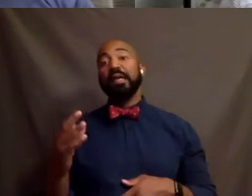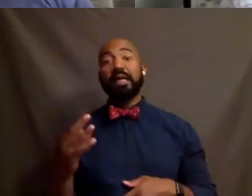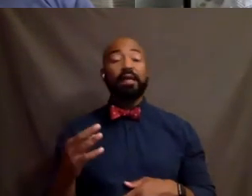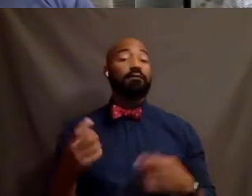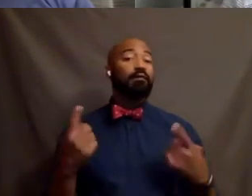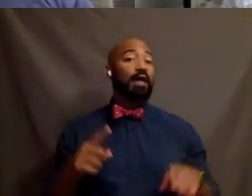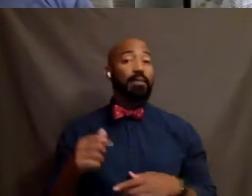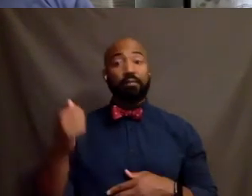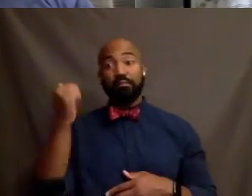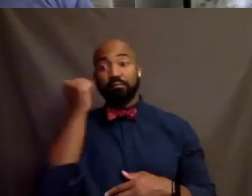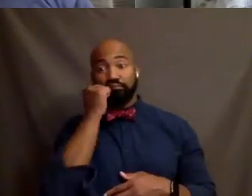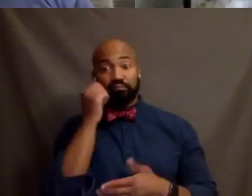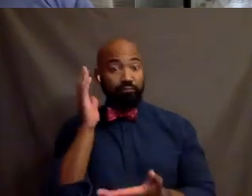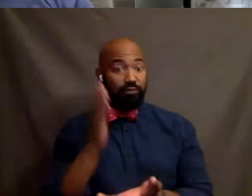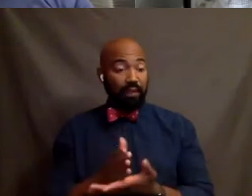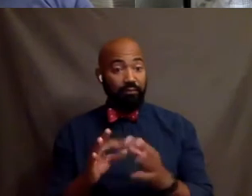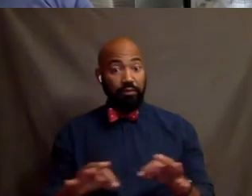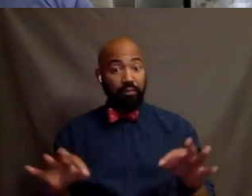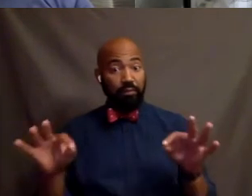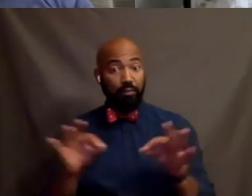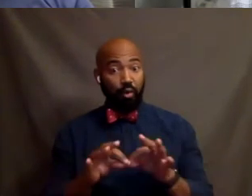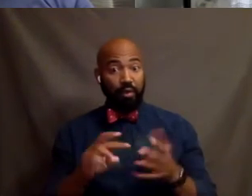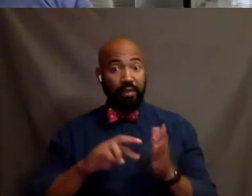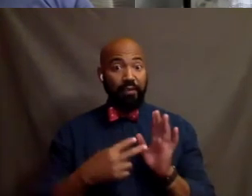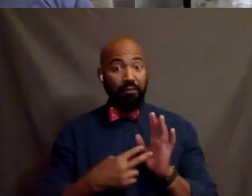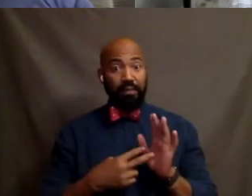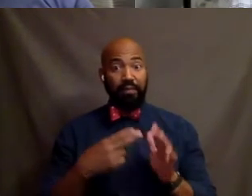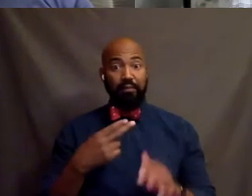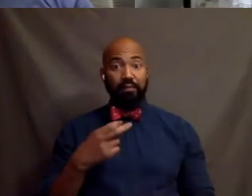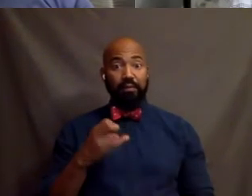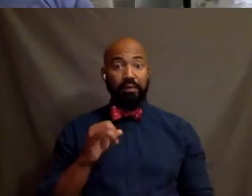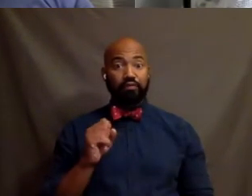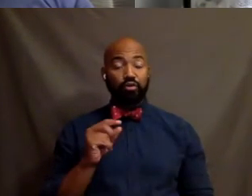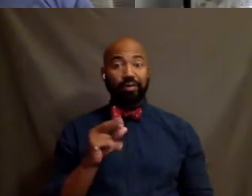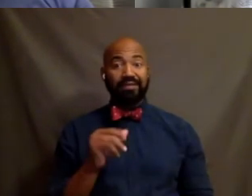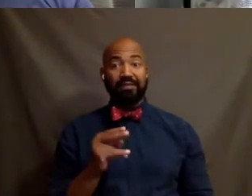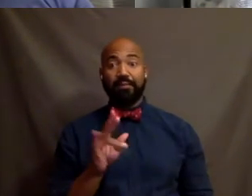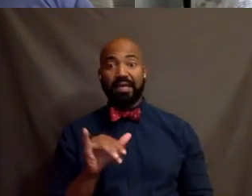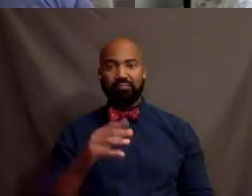Right, absolutely. Those are challenges, yeah. So there's a comment in the chat and I think it's more of a comment than anything